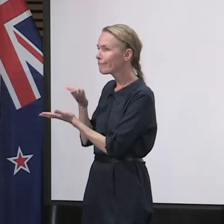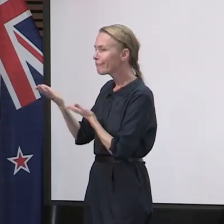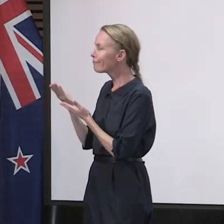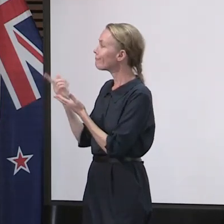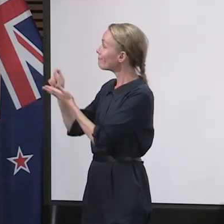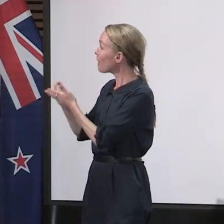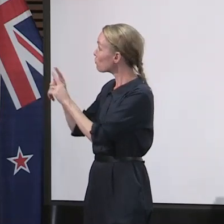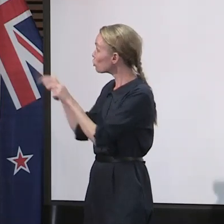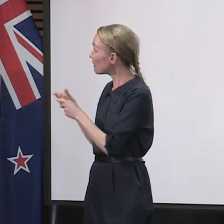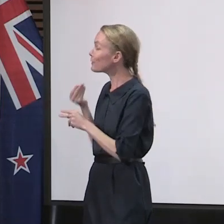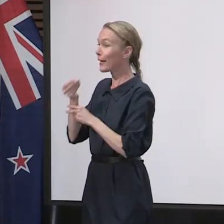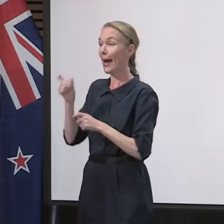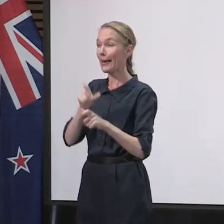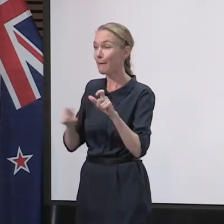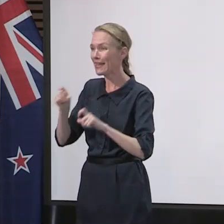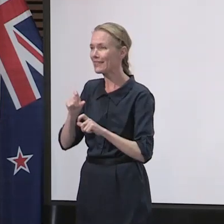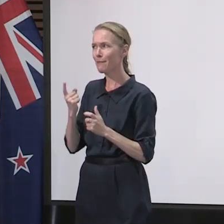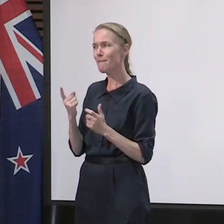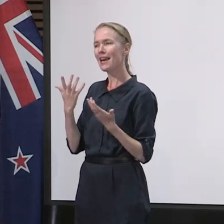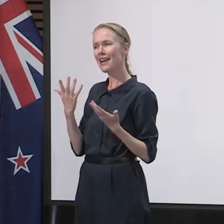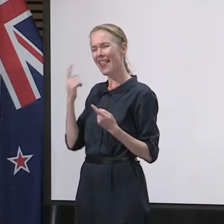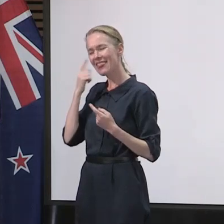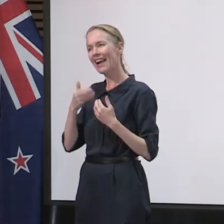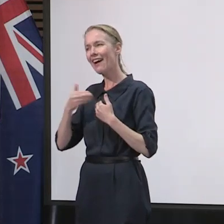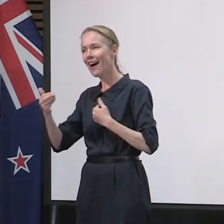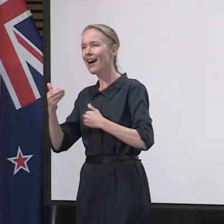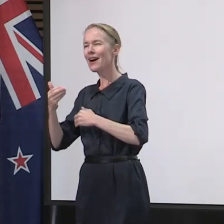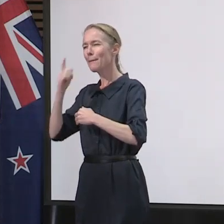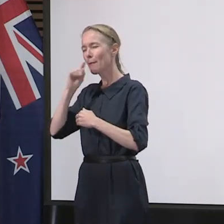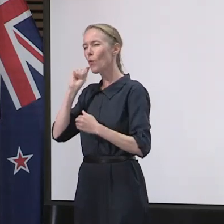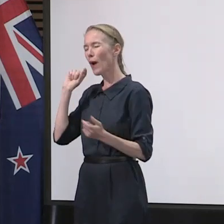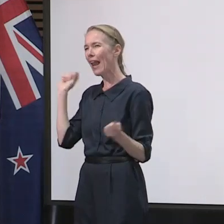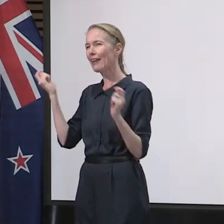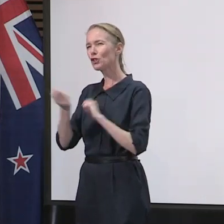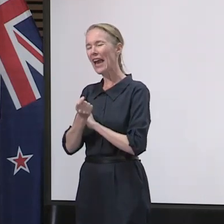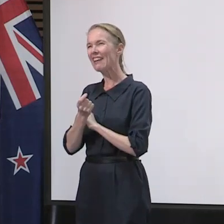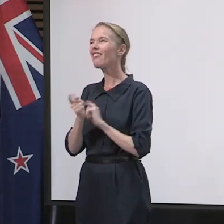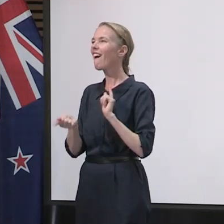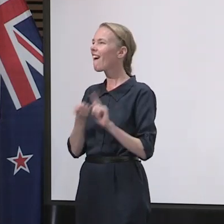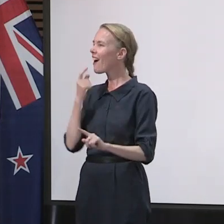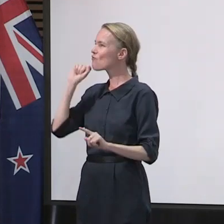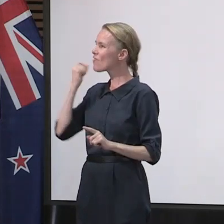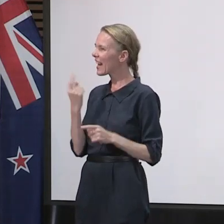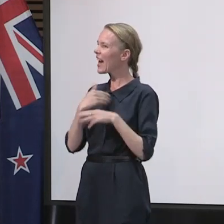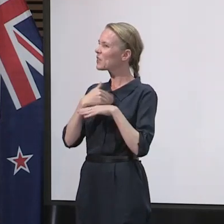getting a prescription and going. But as we - as it becomes a normal part of our